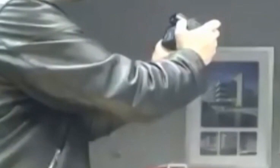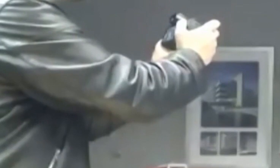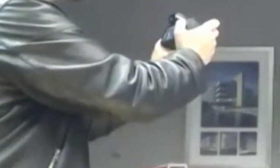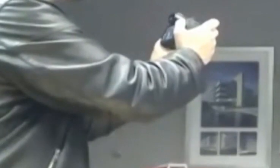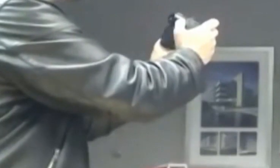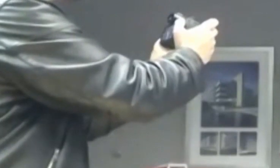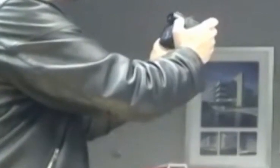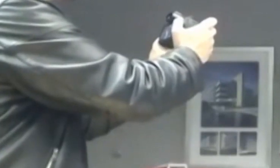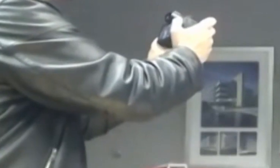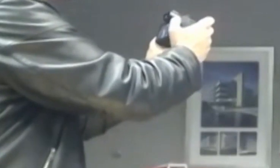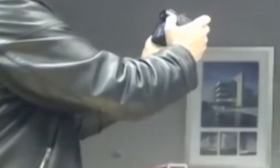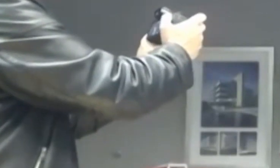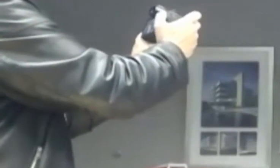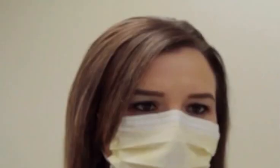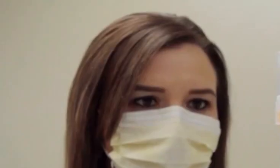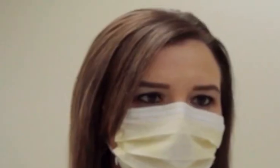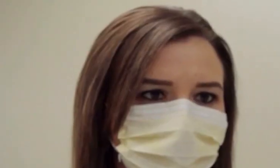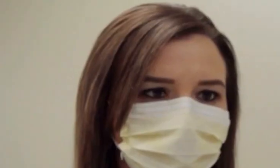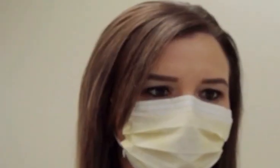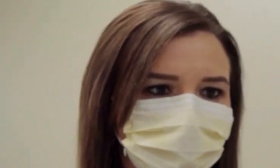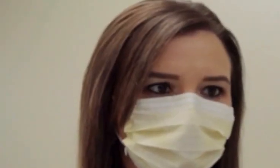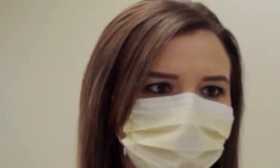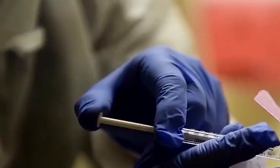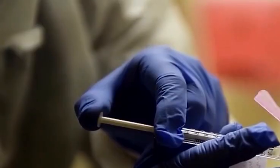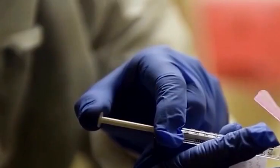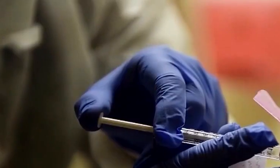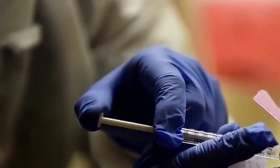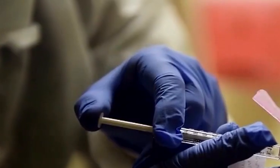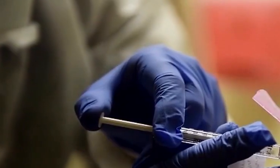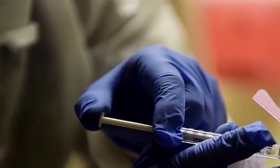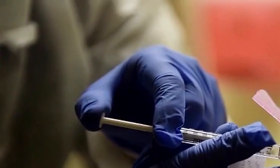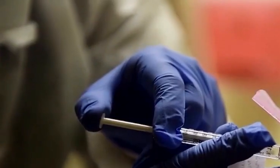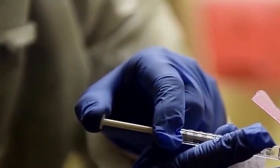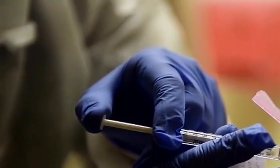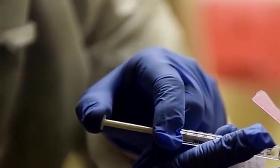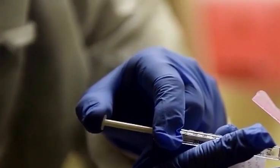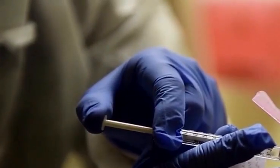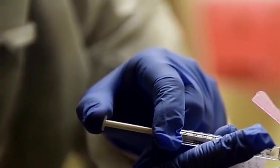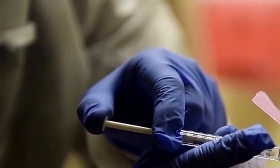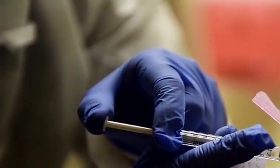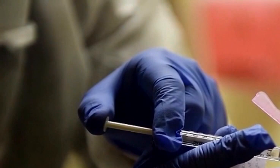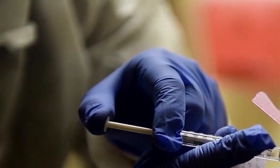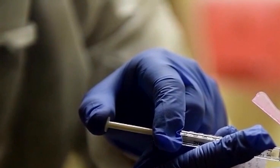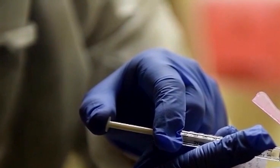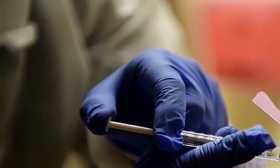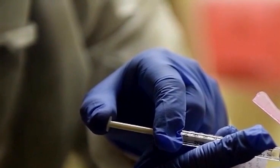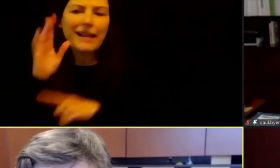DOSE.... "We do have an automatic identifer that gives you a phone call or a text letting you know when it's time to go back." IT'LL BE AT LEAST